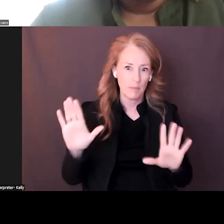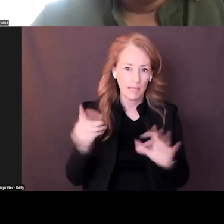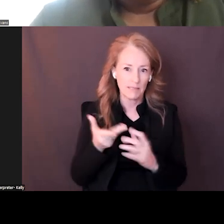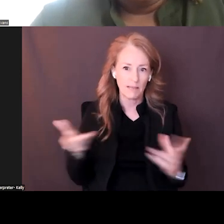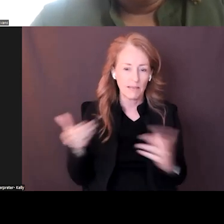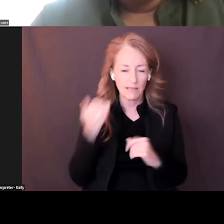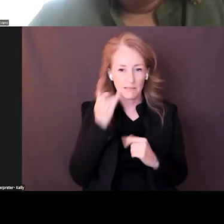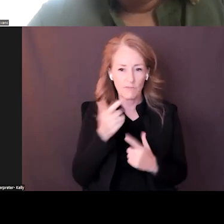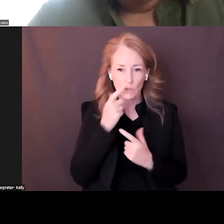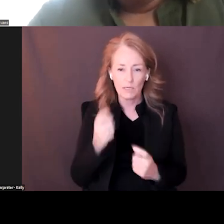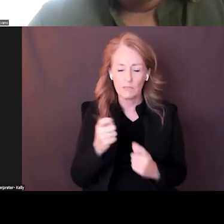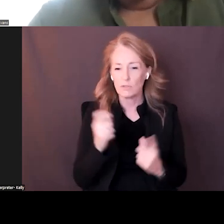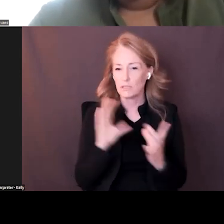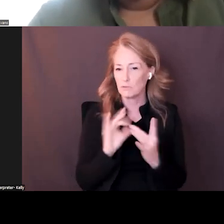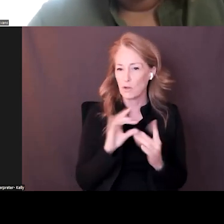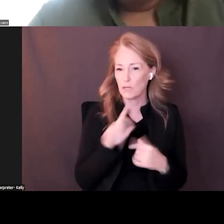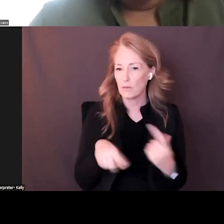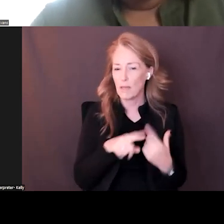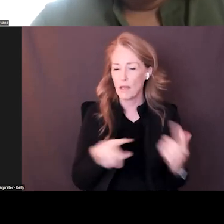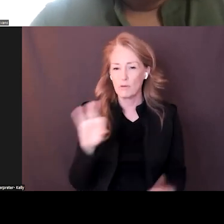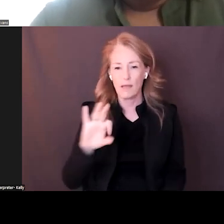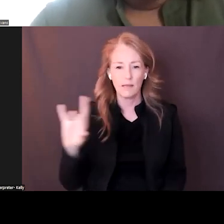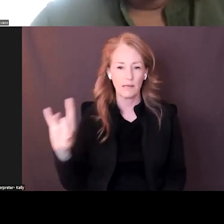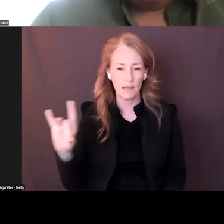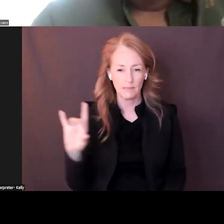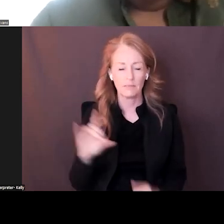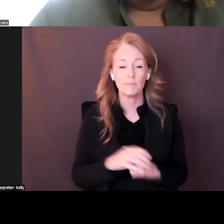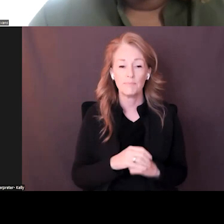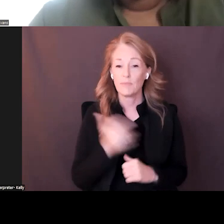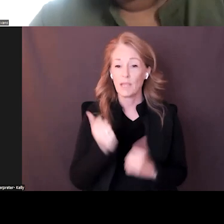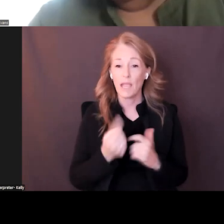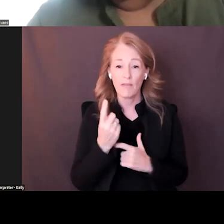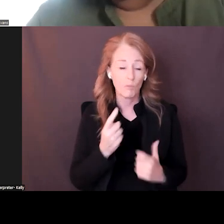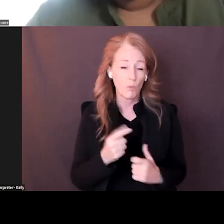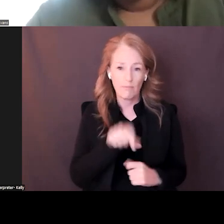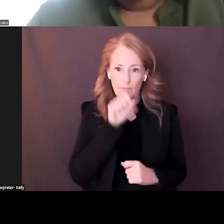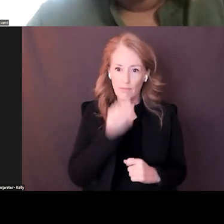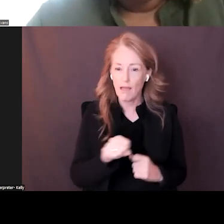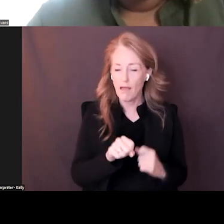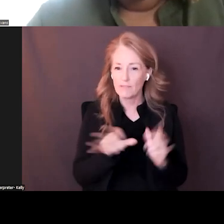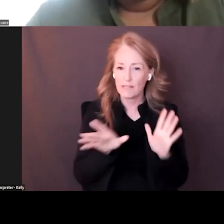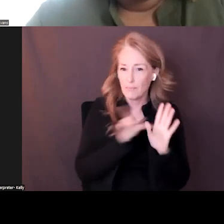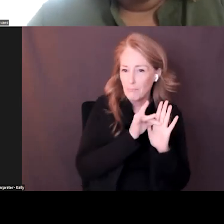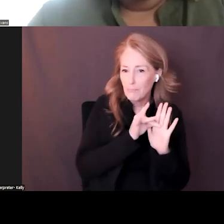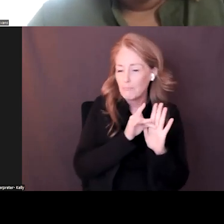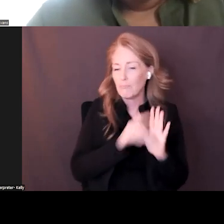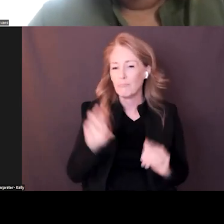ABOUT 988. EVERYONE LOVES MAGNETS AND CARDS AND STICKERS.